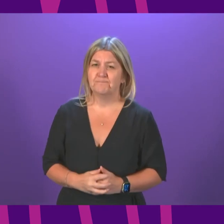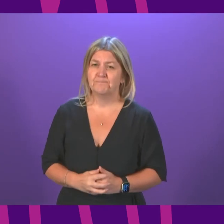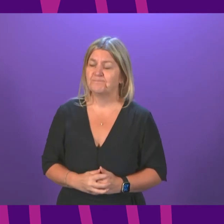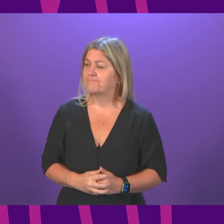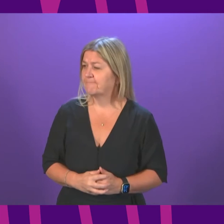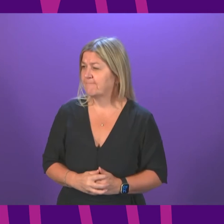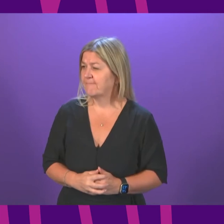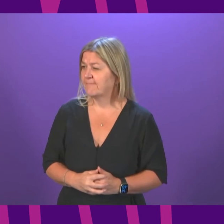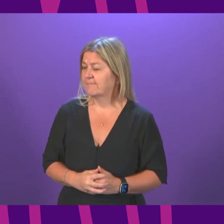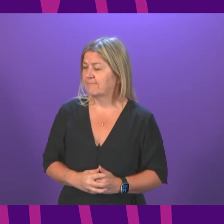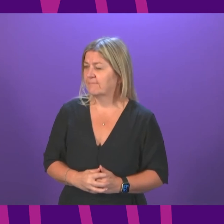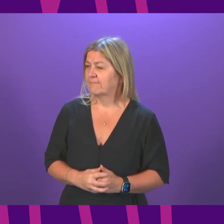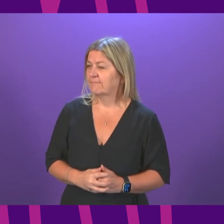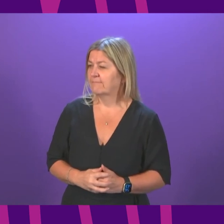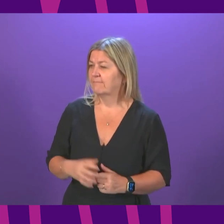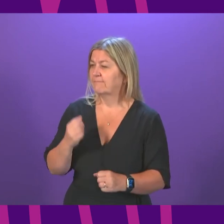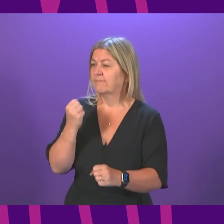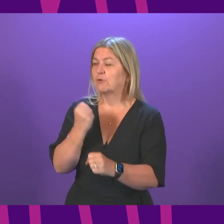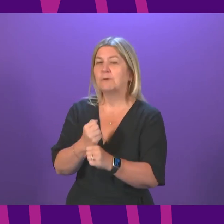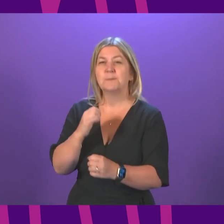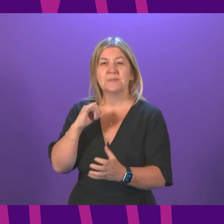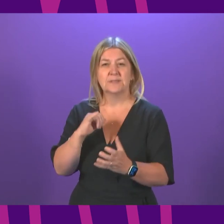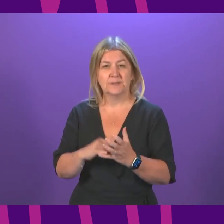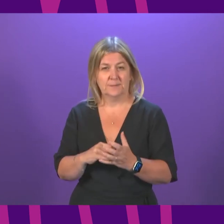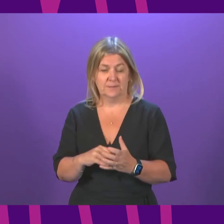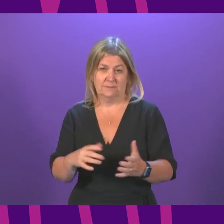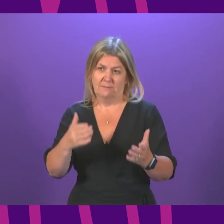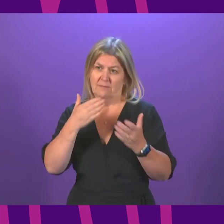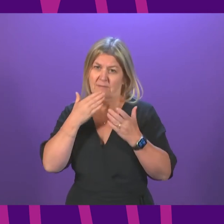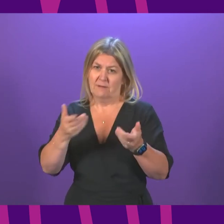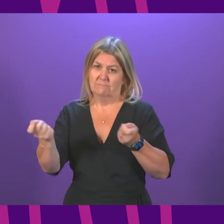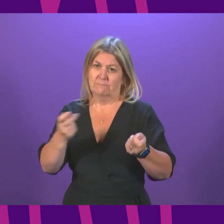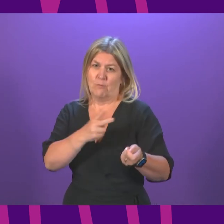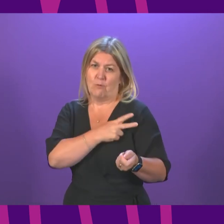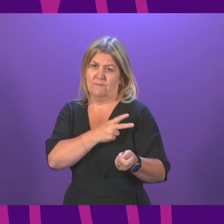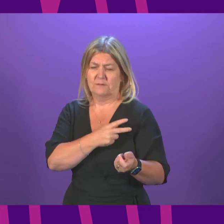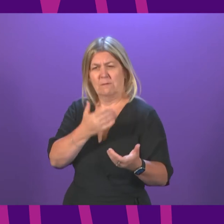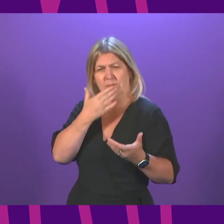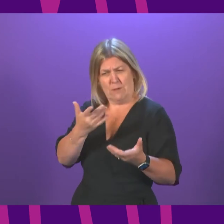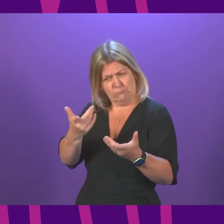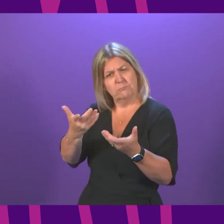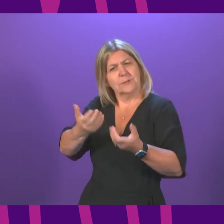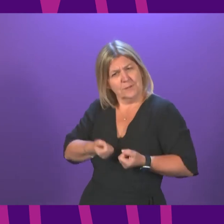I thank you, Presiding Officer, for accepting my amendment, which is the same amendment